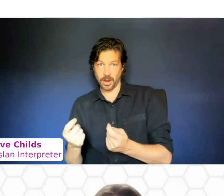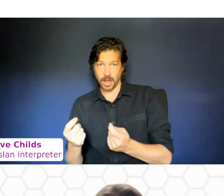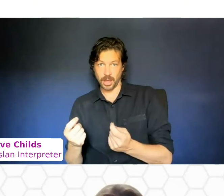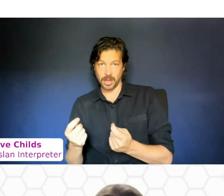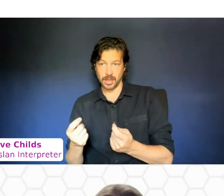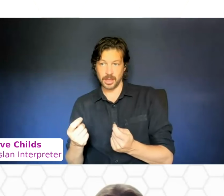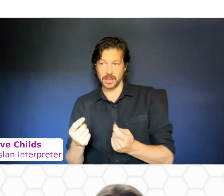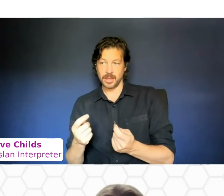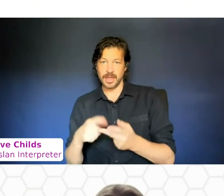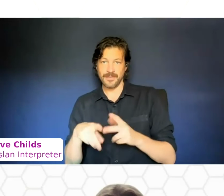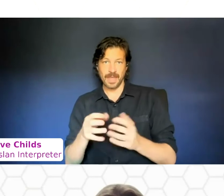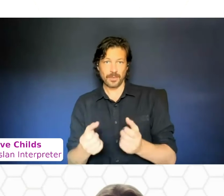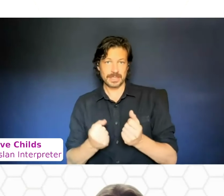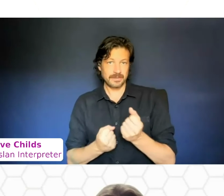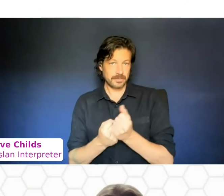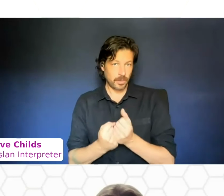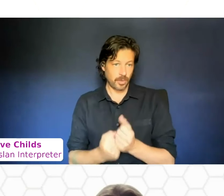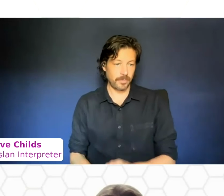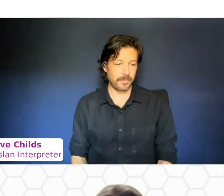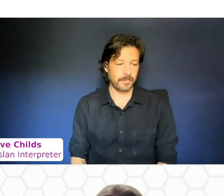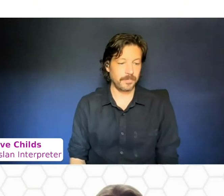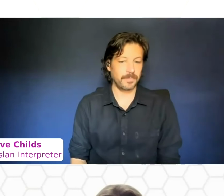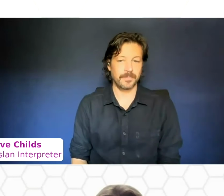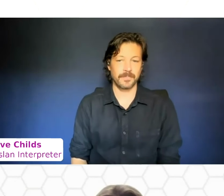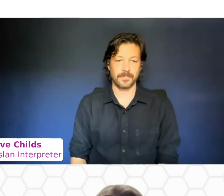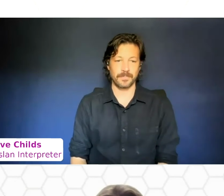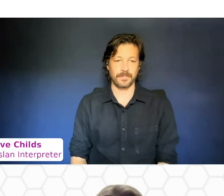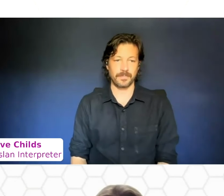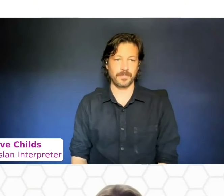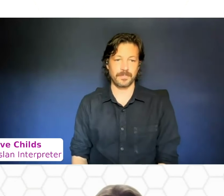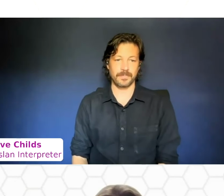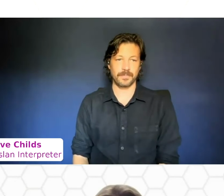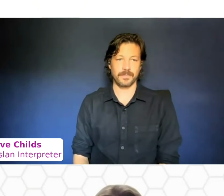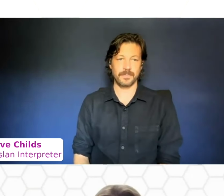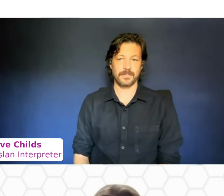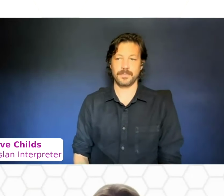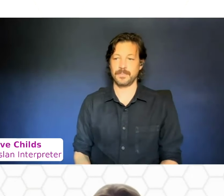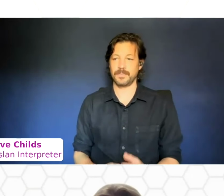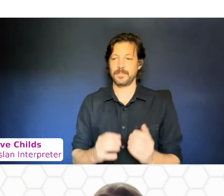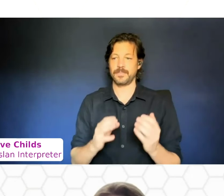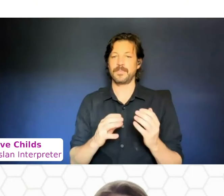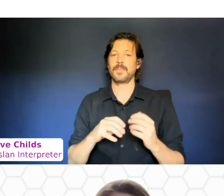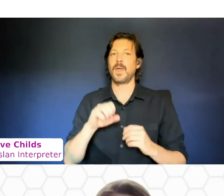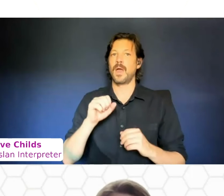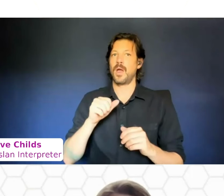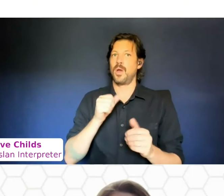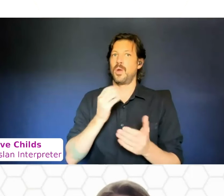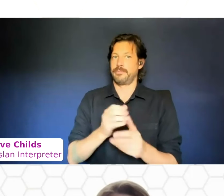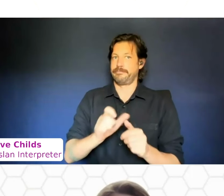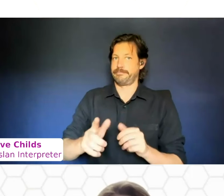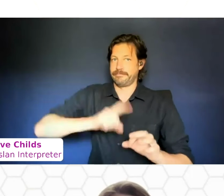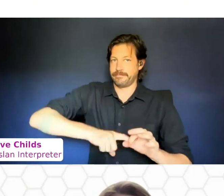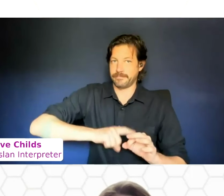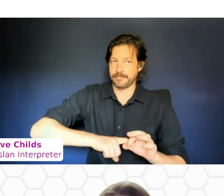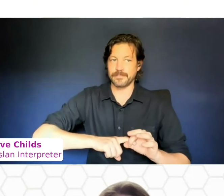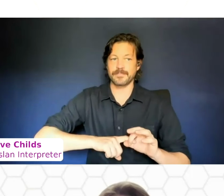support? I think that's a really great question and I don't, I was trying